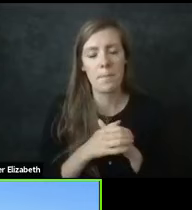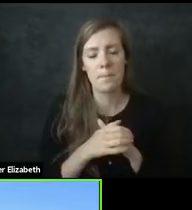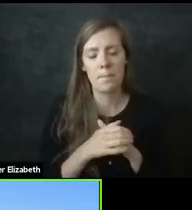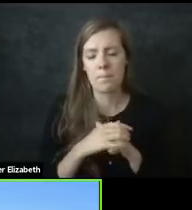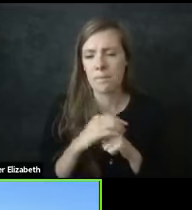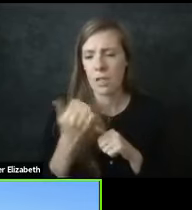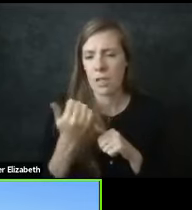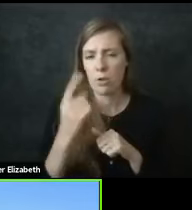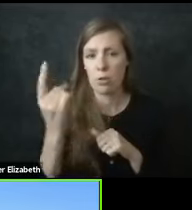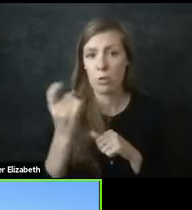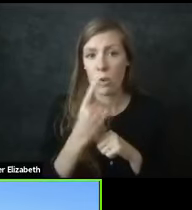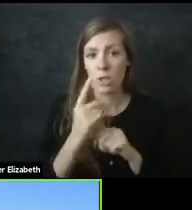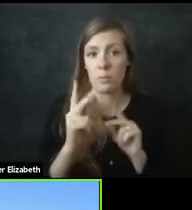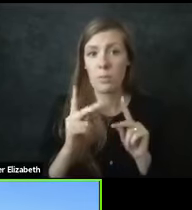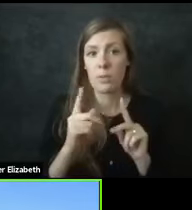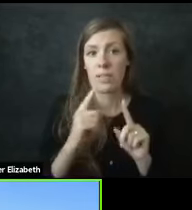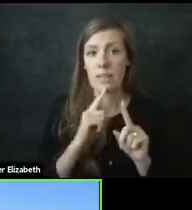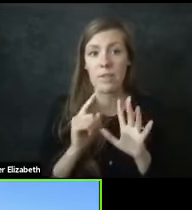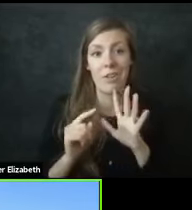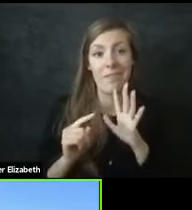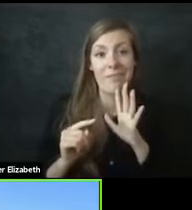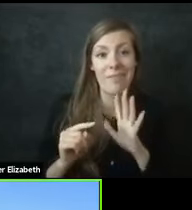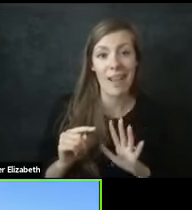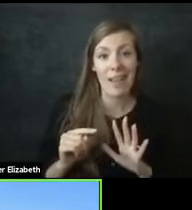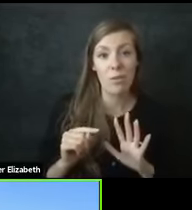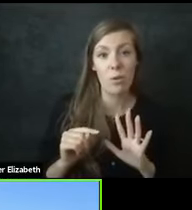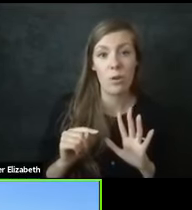what about those who are five years old, but on the smaller end of the spectrum in